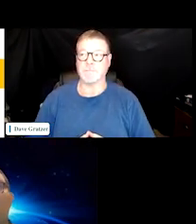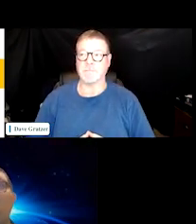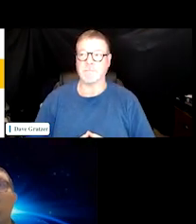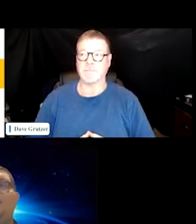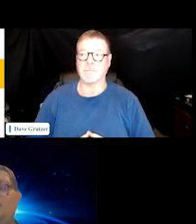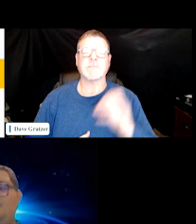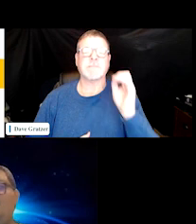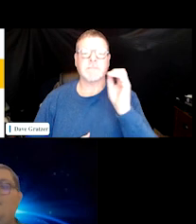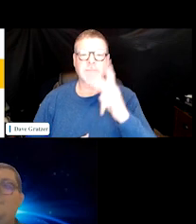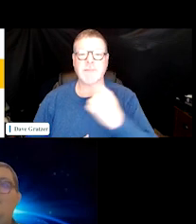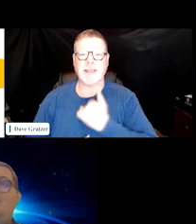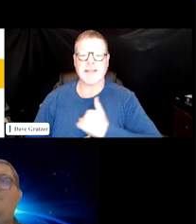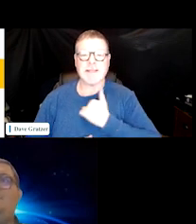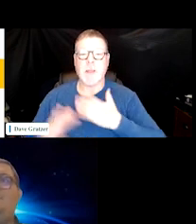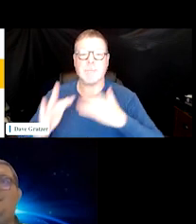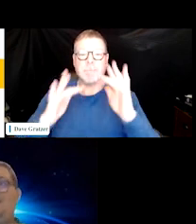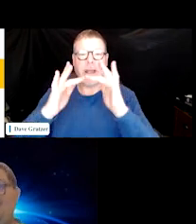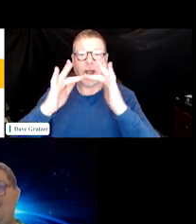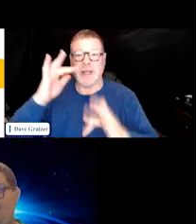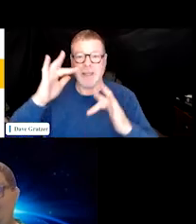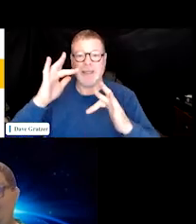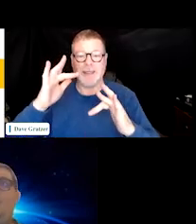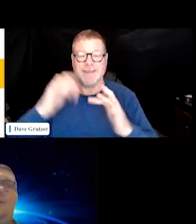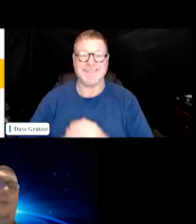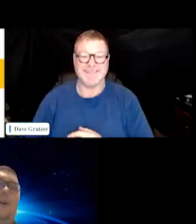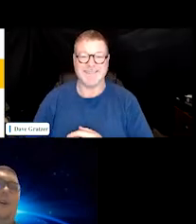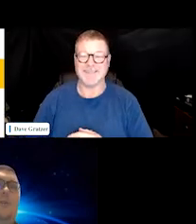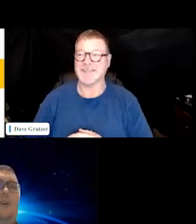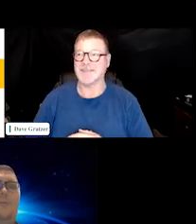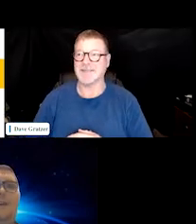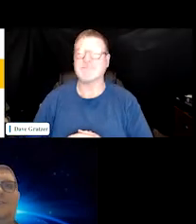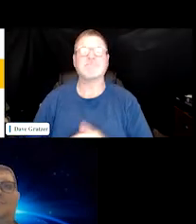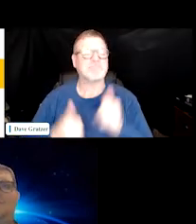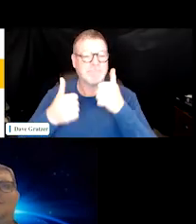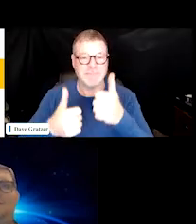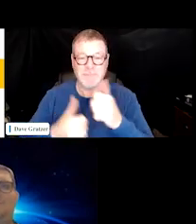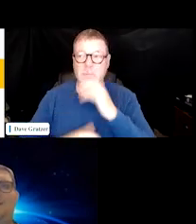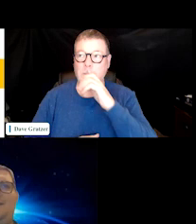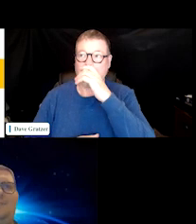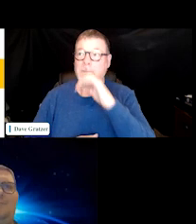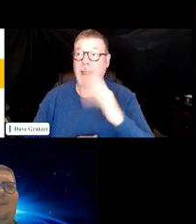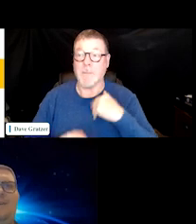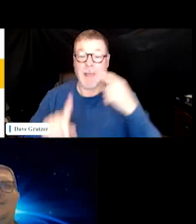Okay. Sorry, my internet went out for a second. Well, you're here now. Are we at the point where I'm talking about